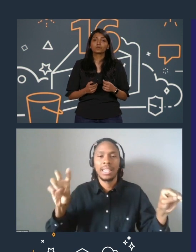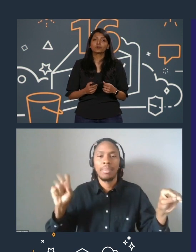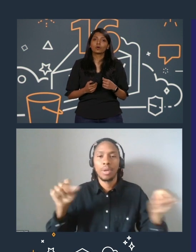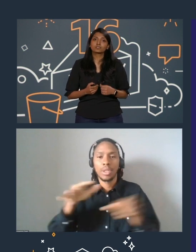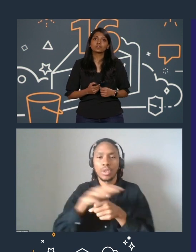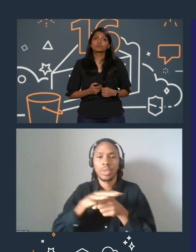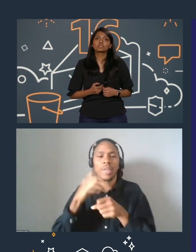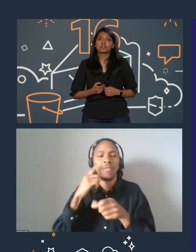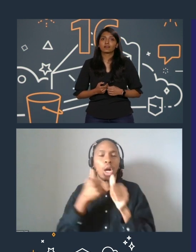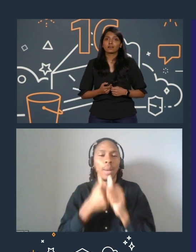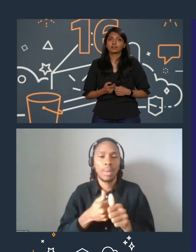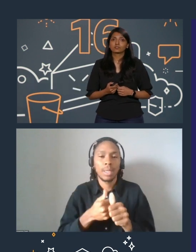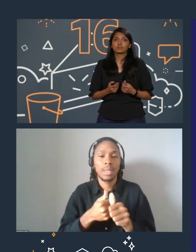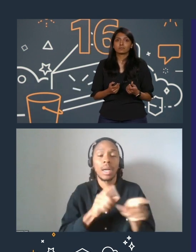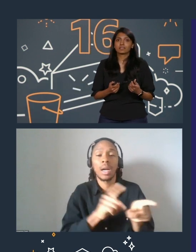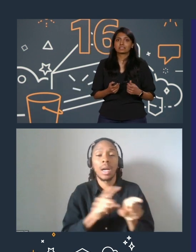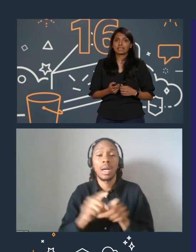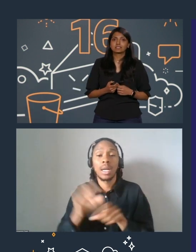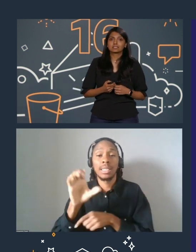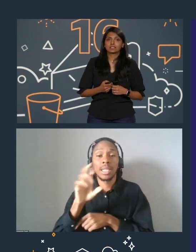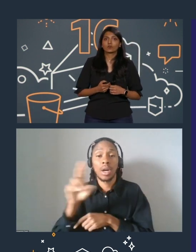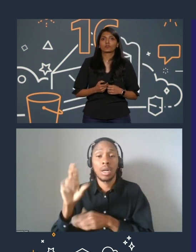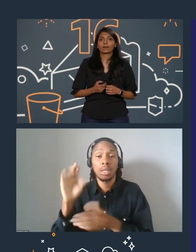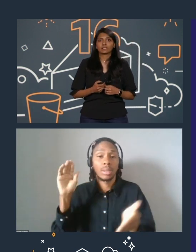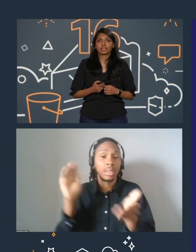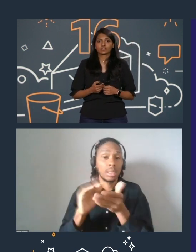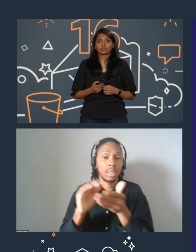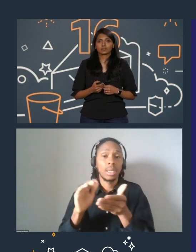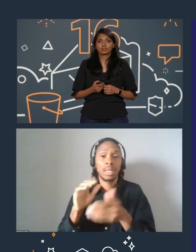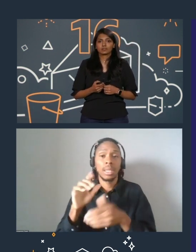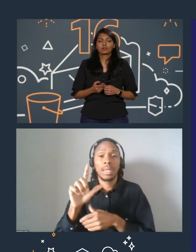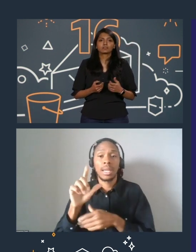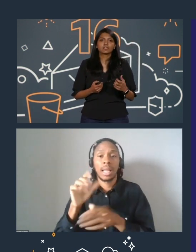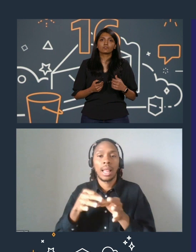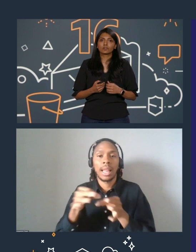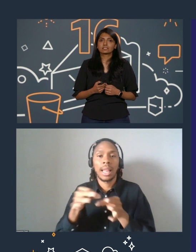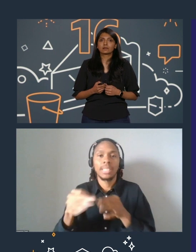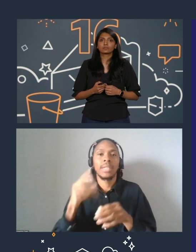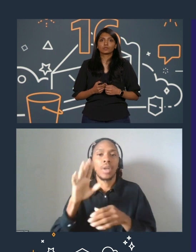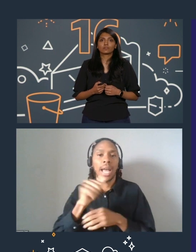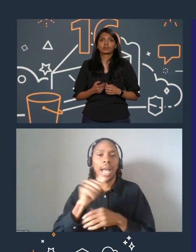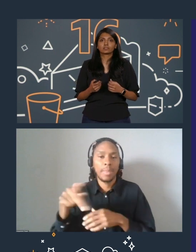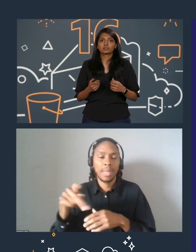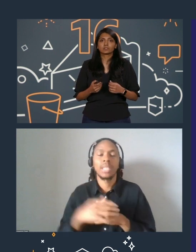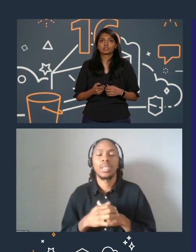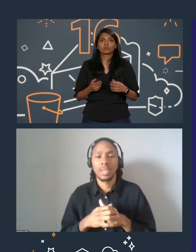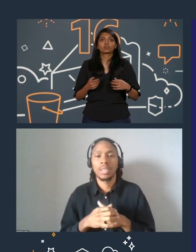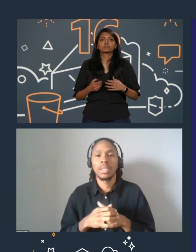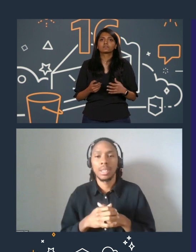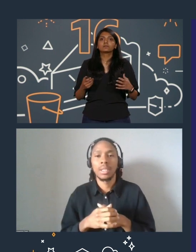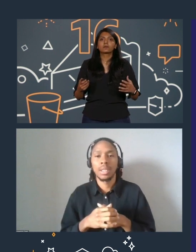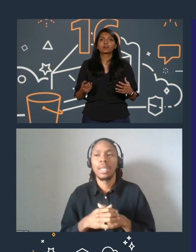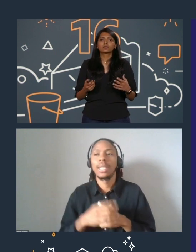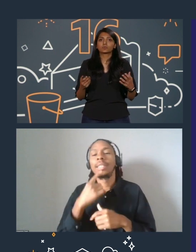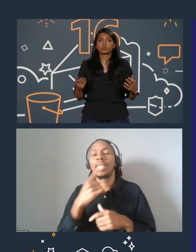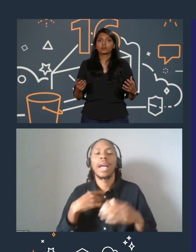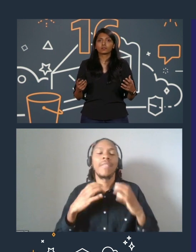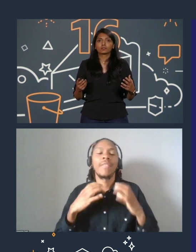You can also use CRR to minimize latency of your application. Say for example, you have customers across different parts of the world